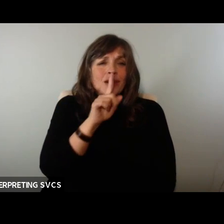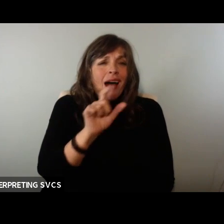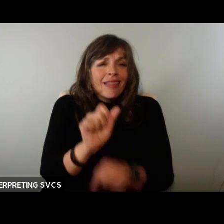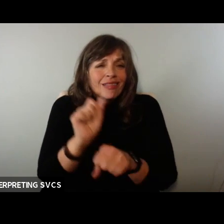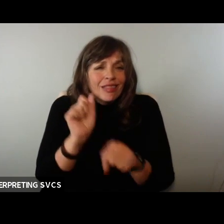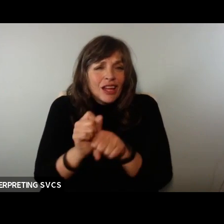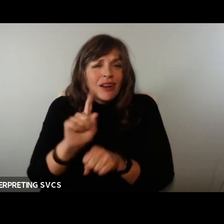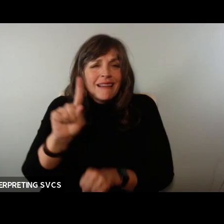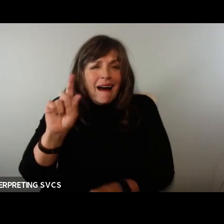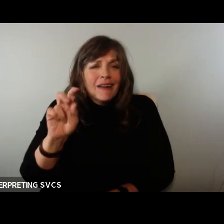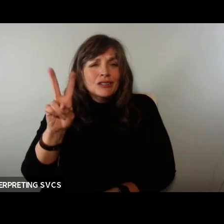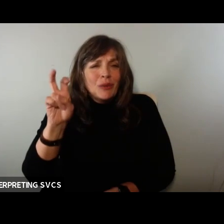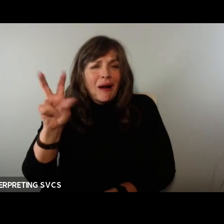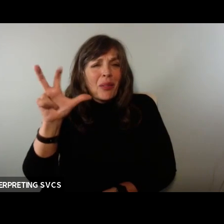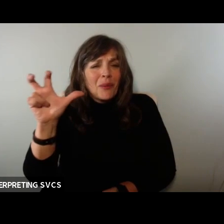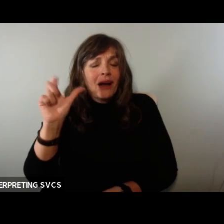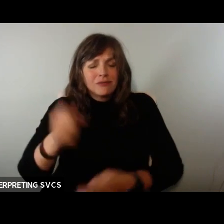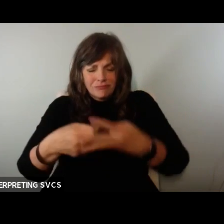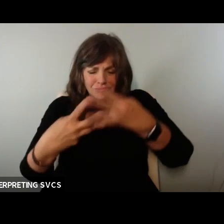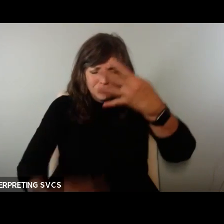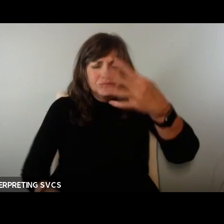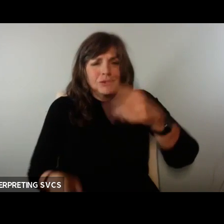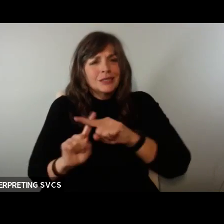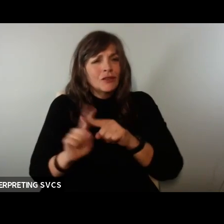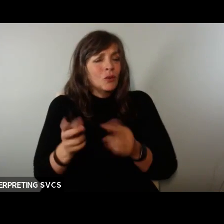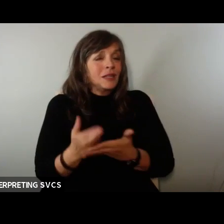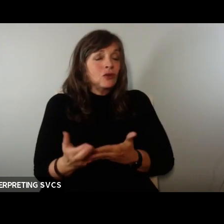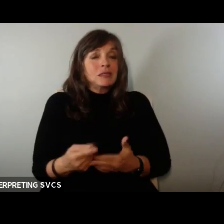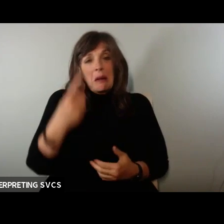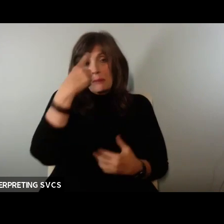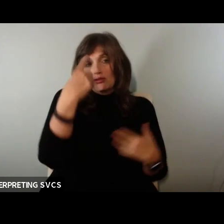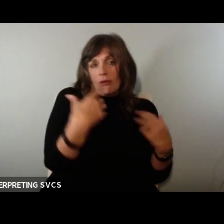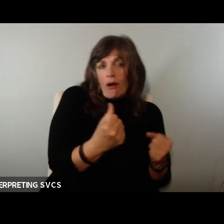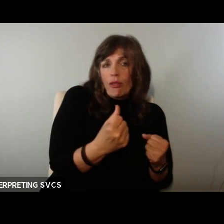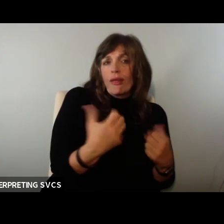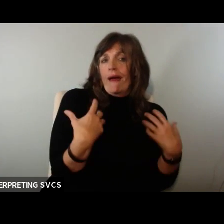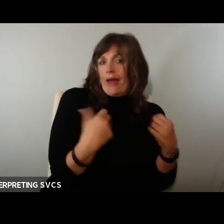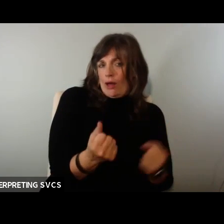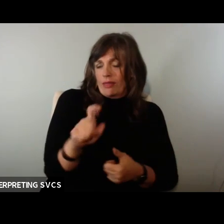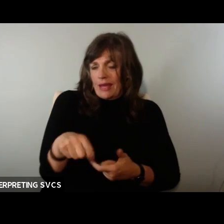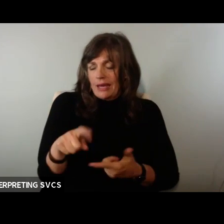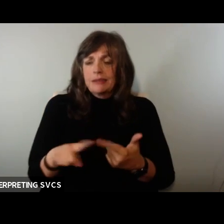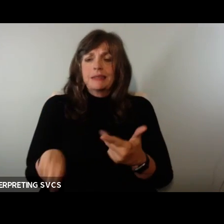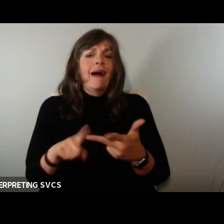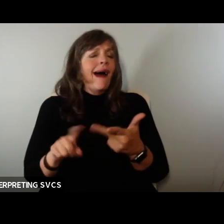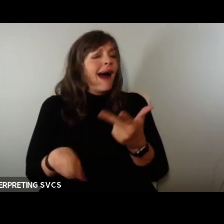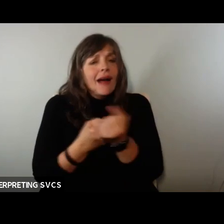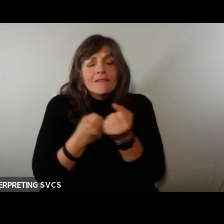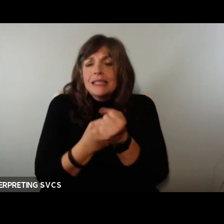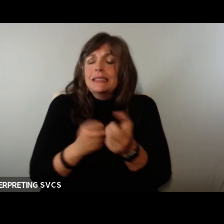including mental health and health needs, advocacy, financial needs, remote job opportunities,